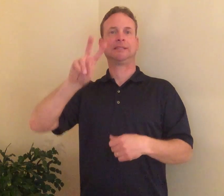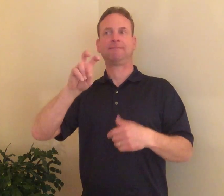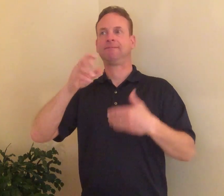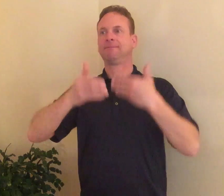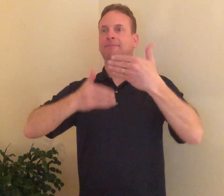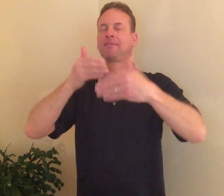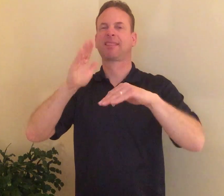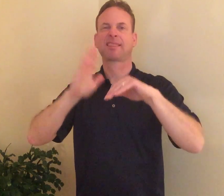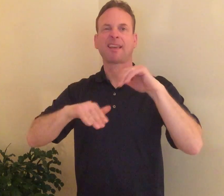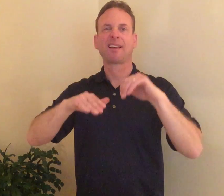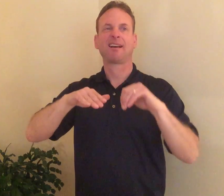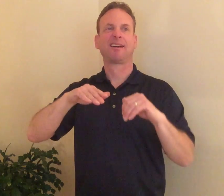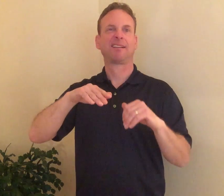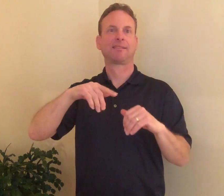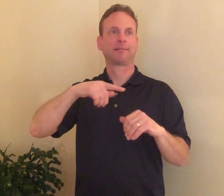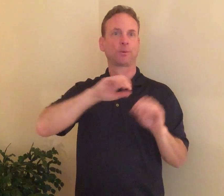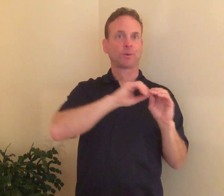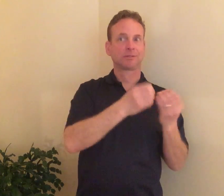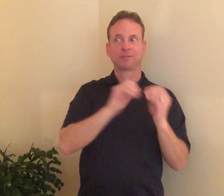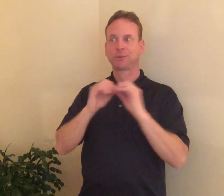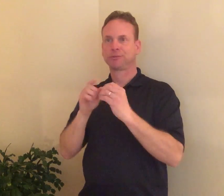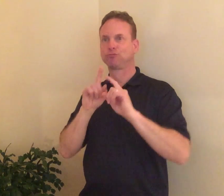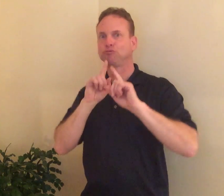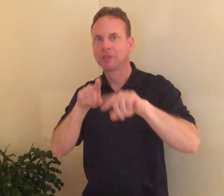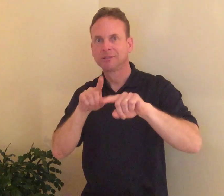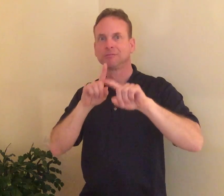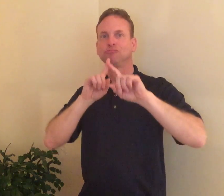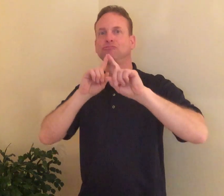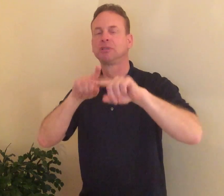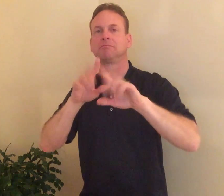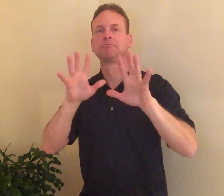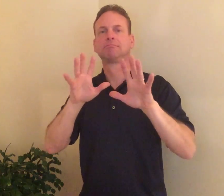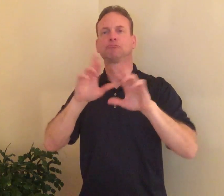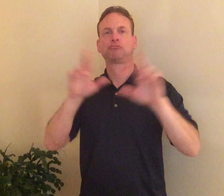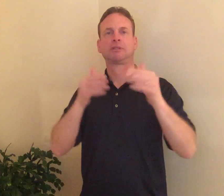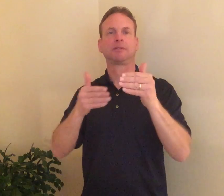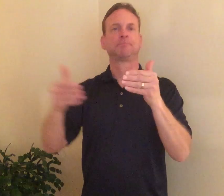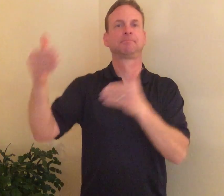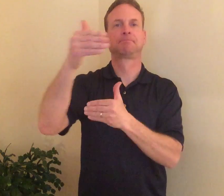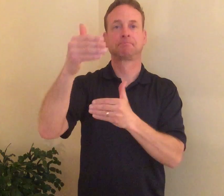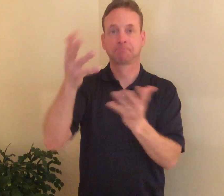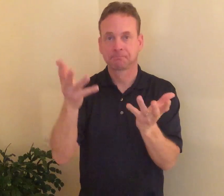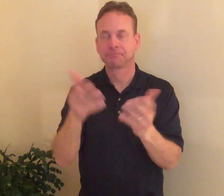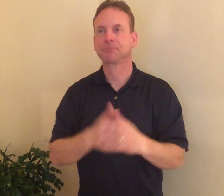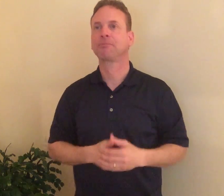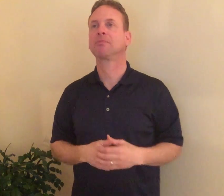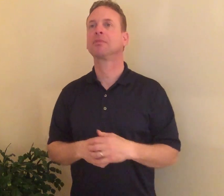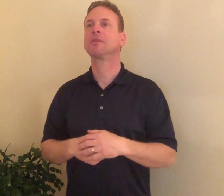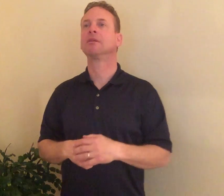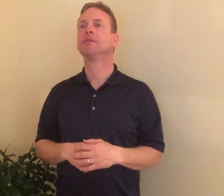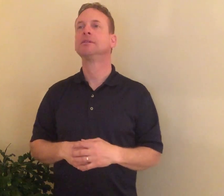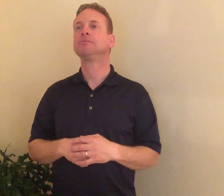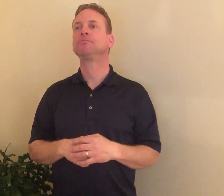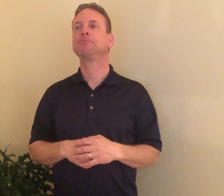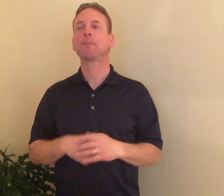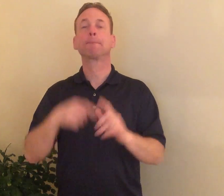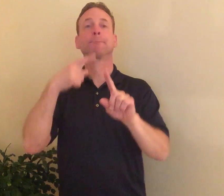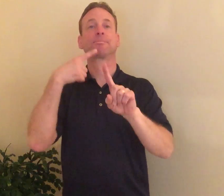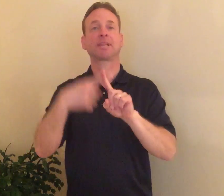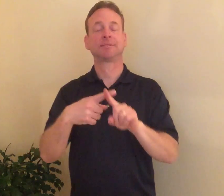rather than the individual organizations being reactive.